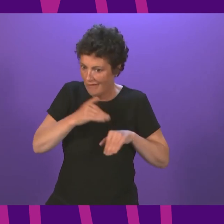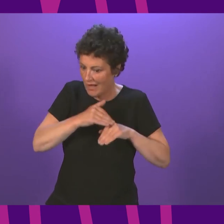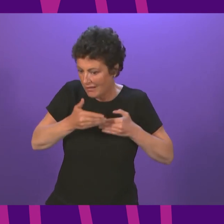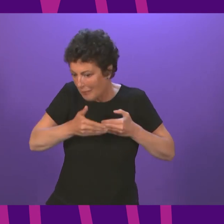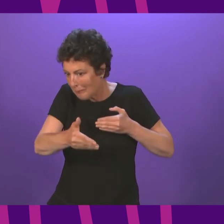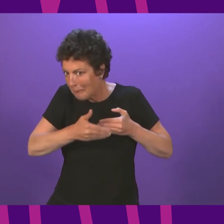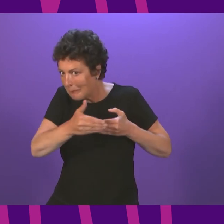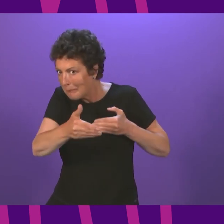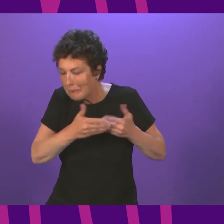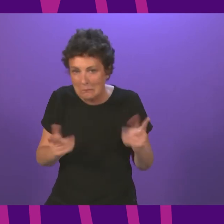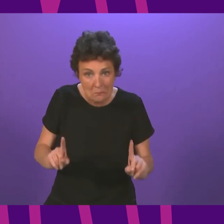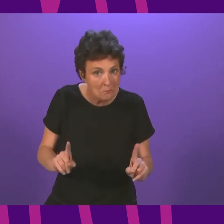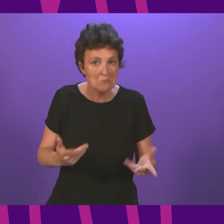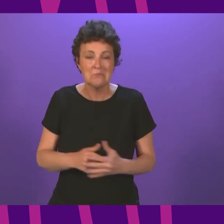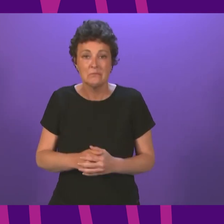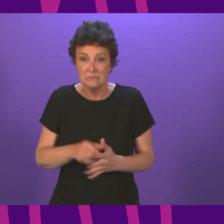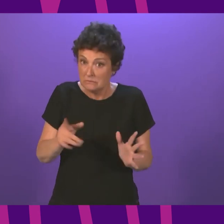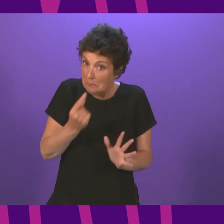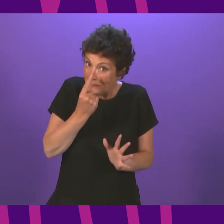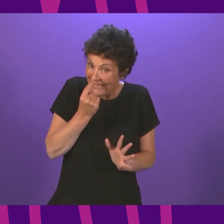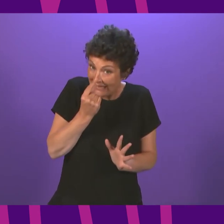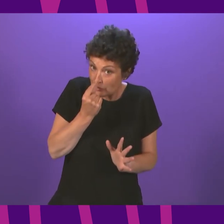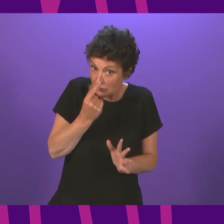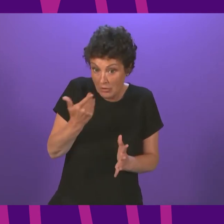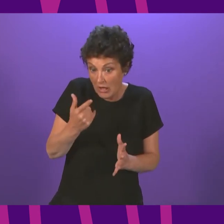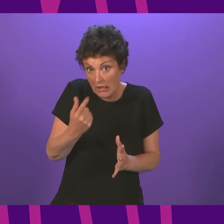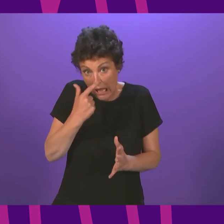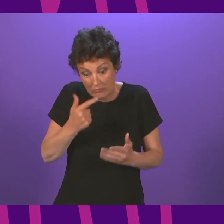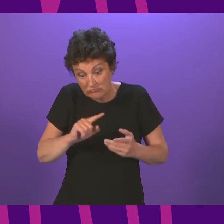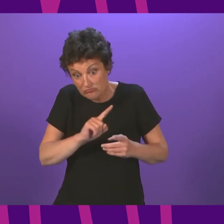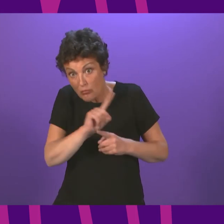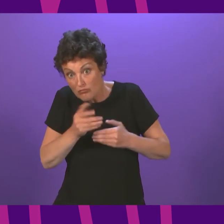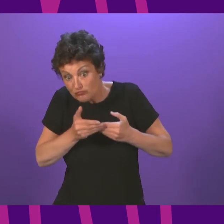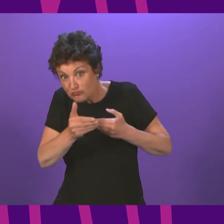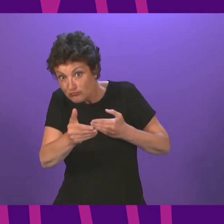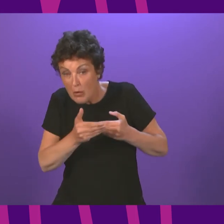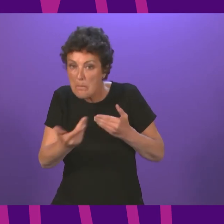that it is clear to all which provisions Parliament has decided should remain available beyond